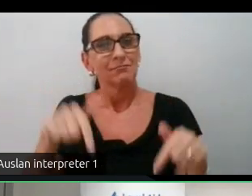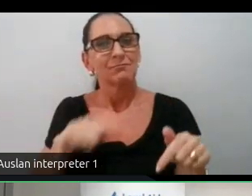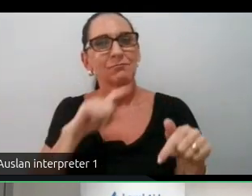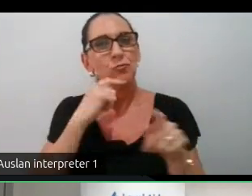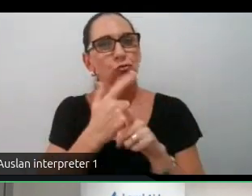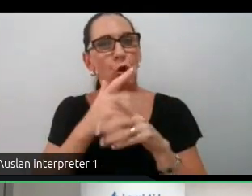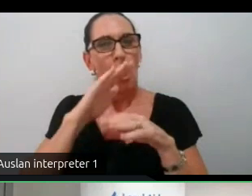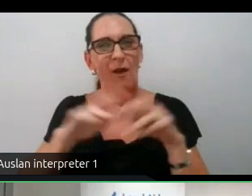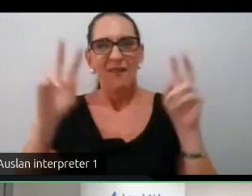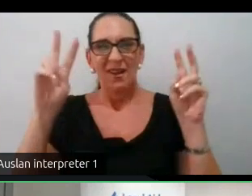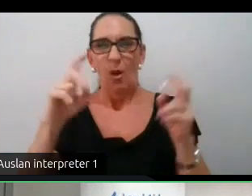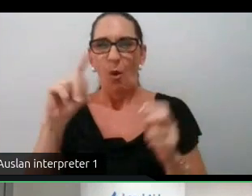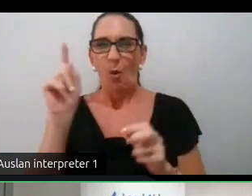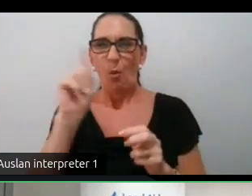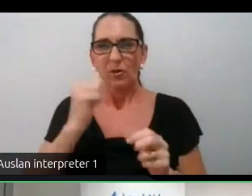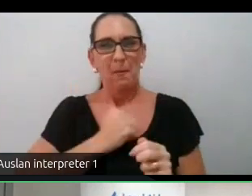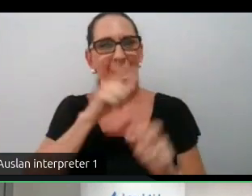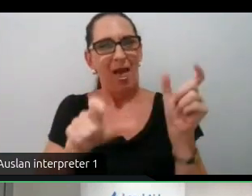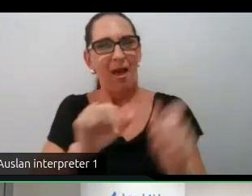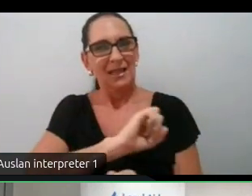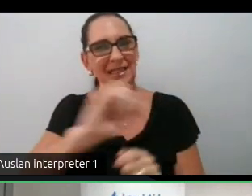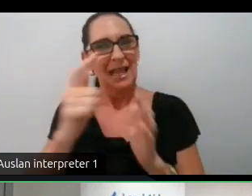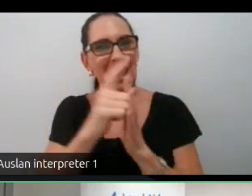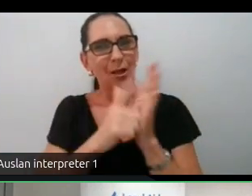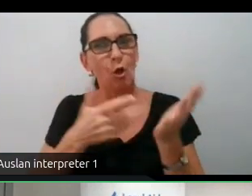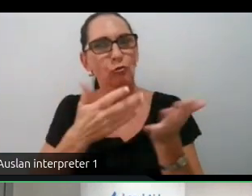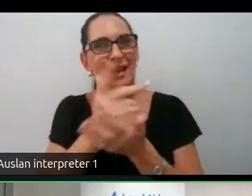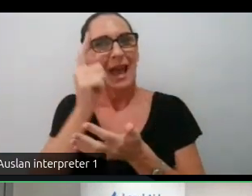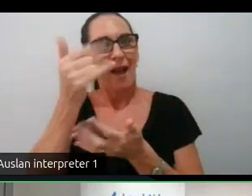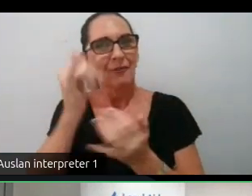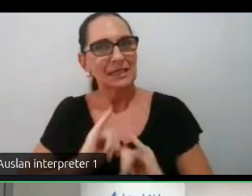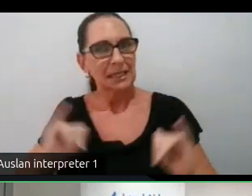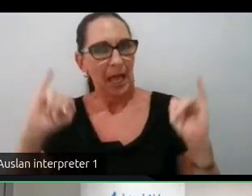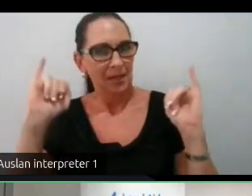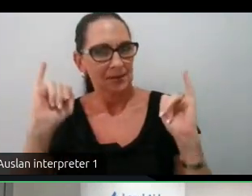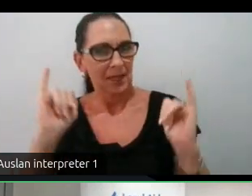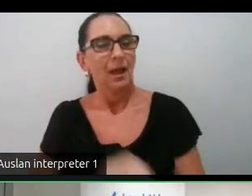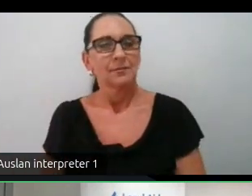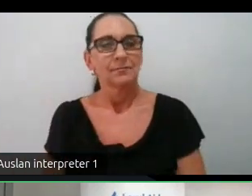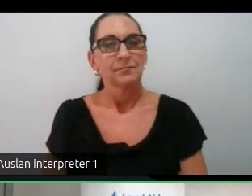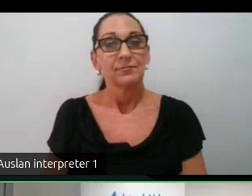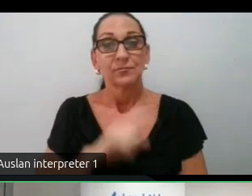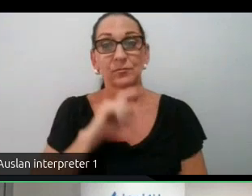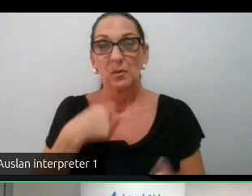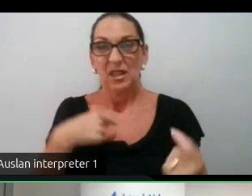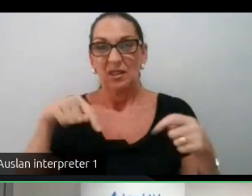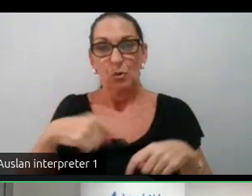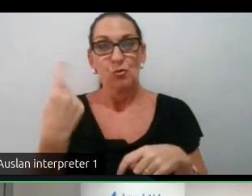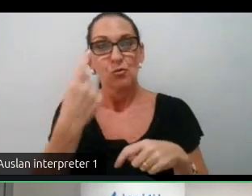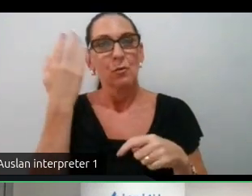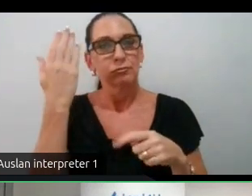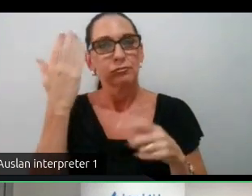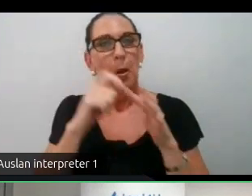Today's topic is what are my clients legal rights after a disaster? And joining me today to present